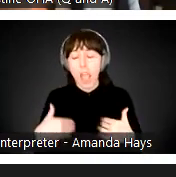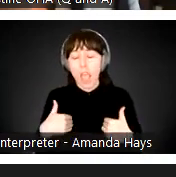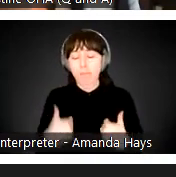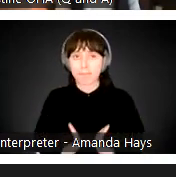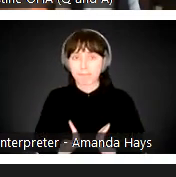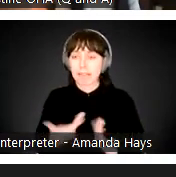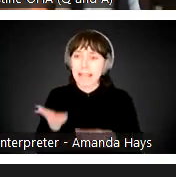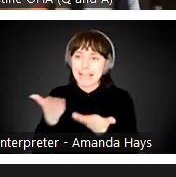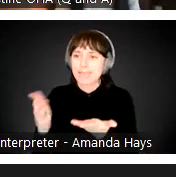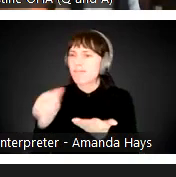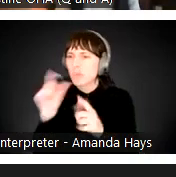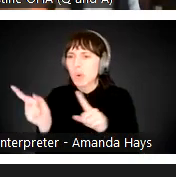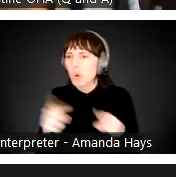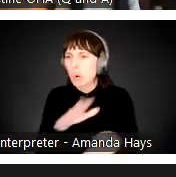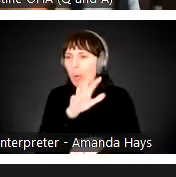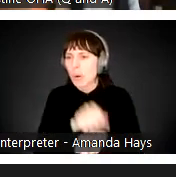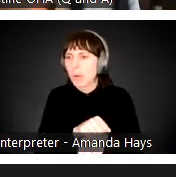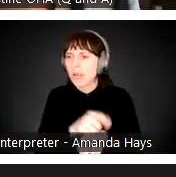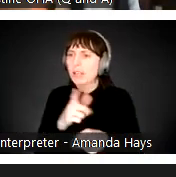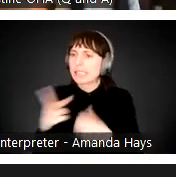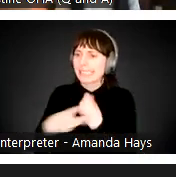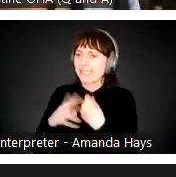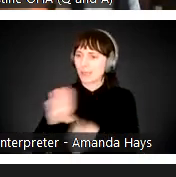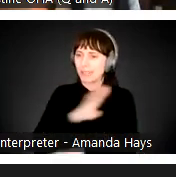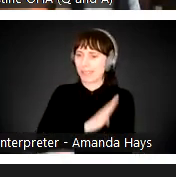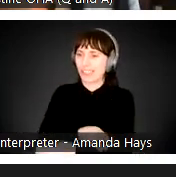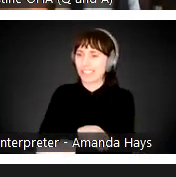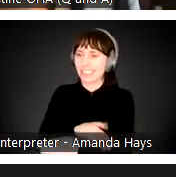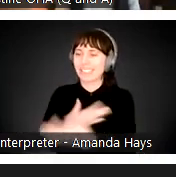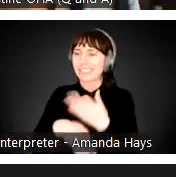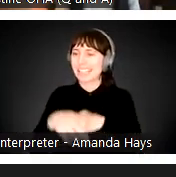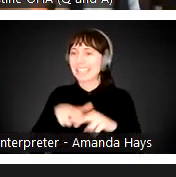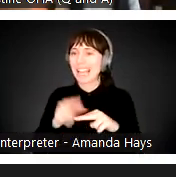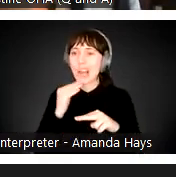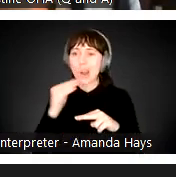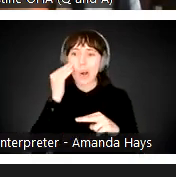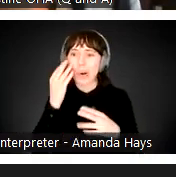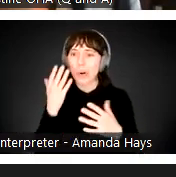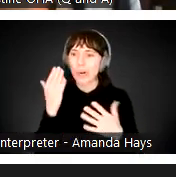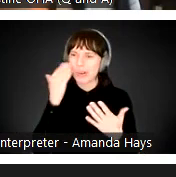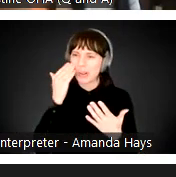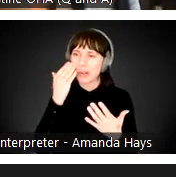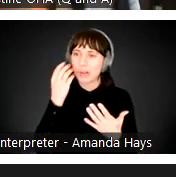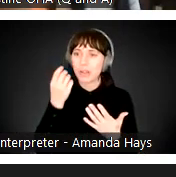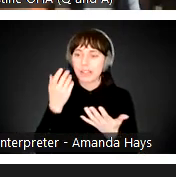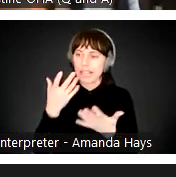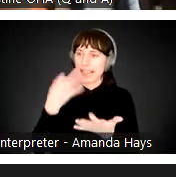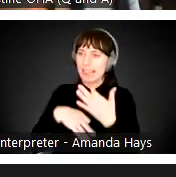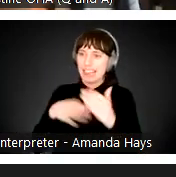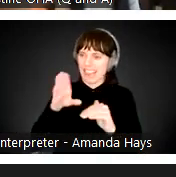to that appointment and just maybe energy conserve, and sit at home, and be- than the cycle of crashing. So, I think